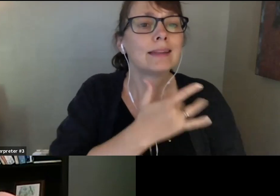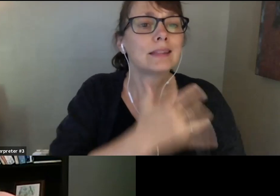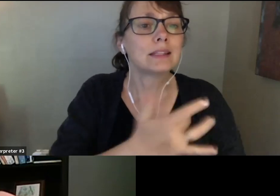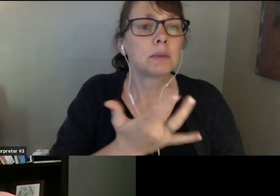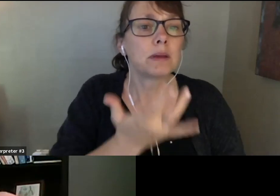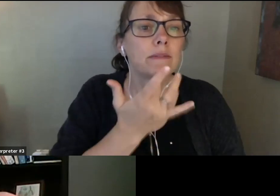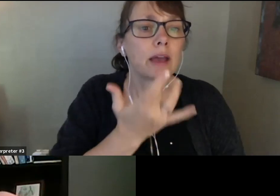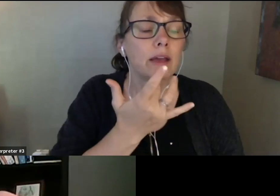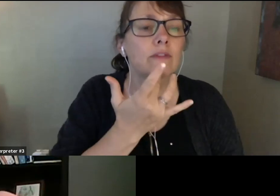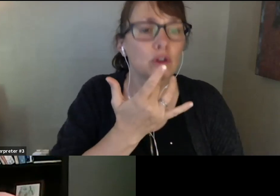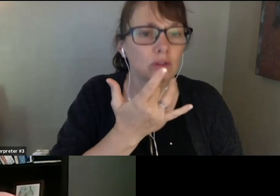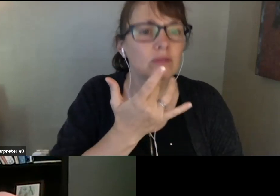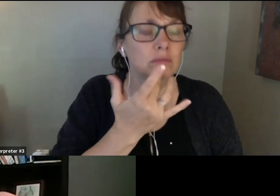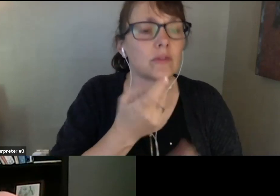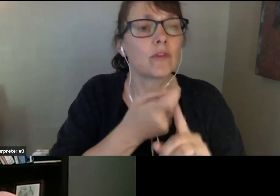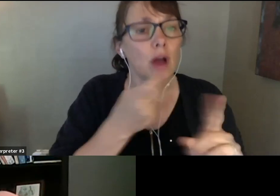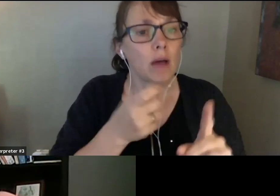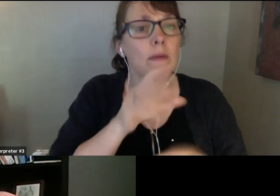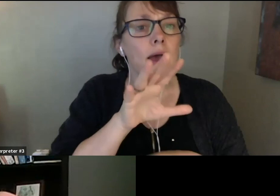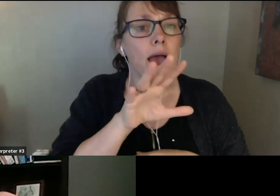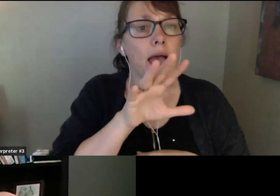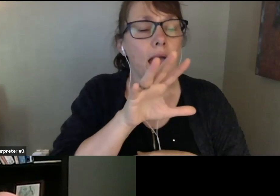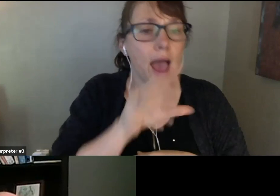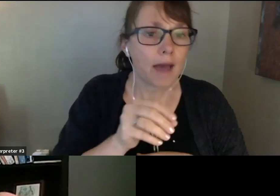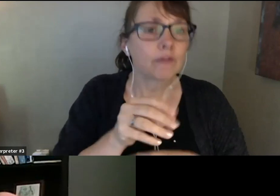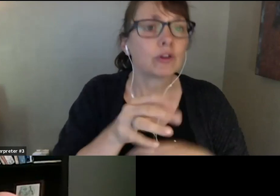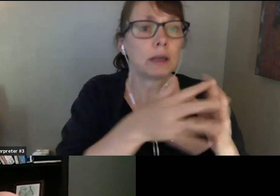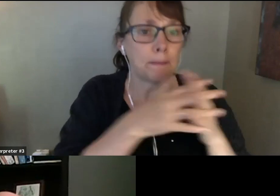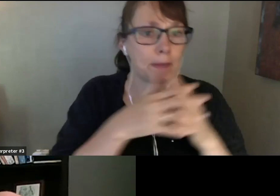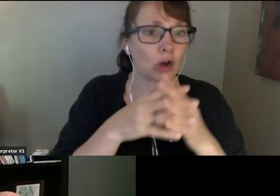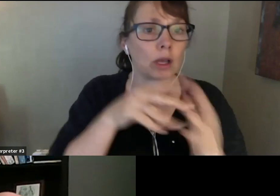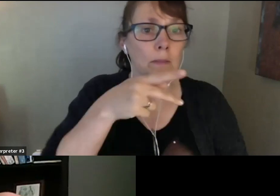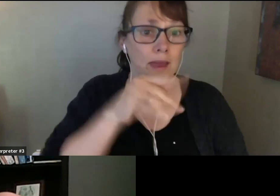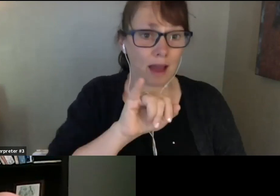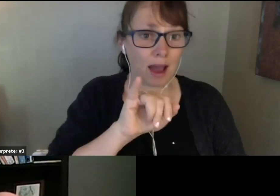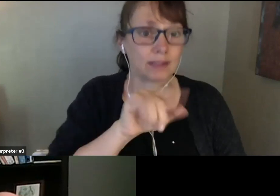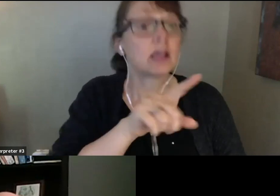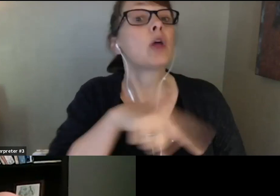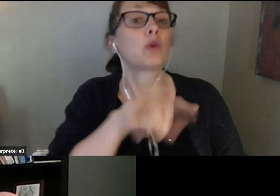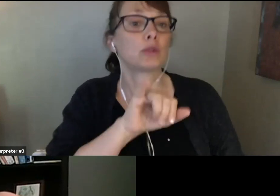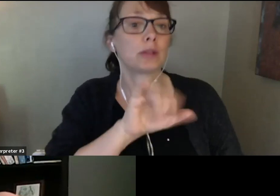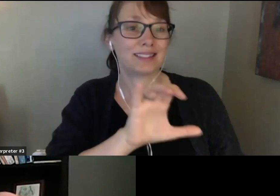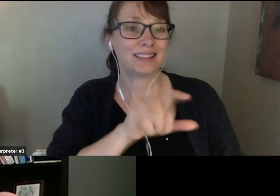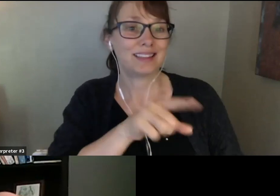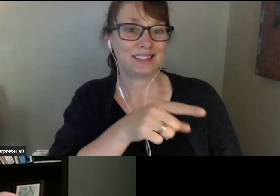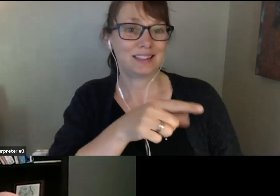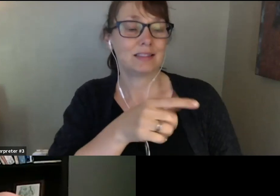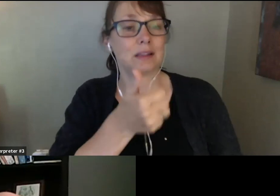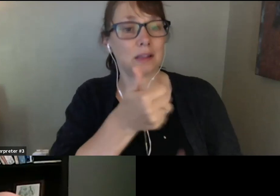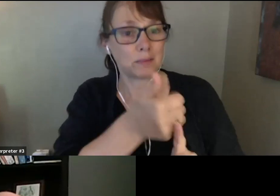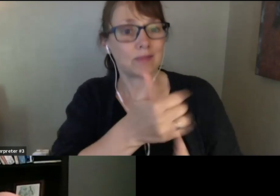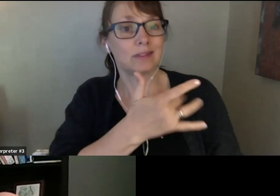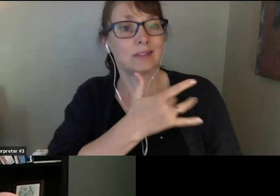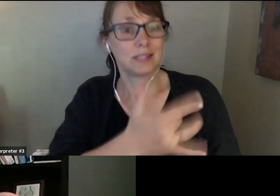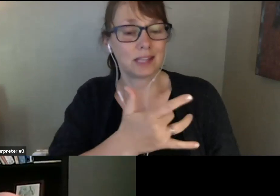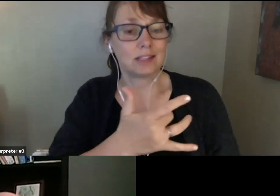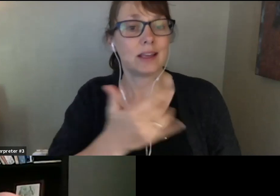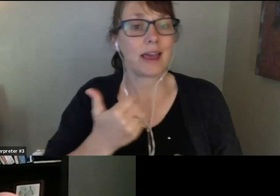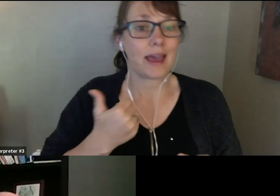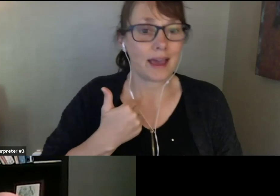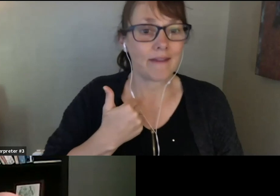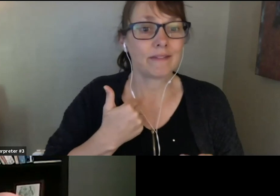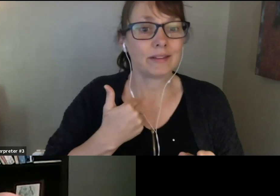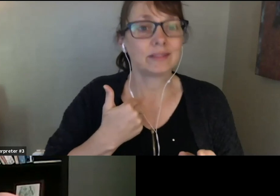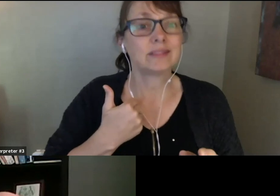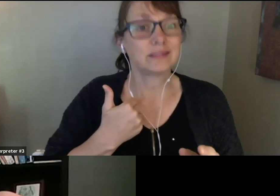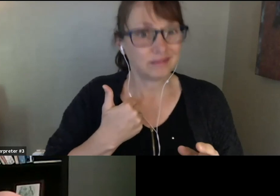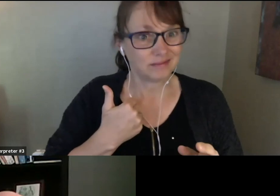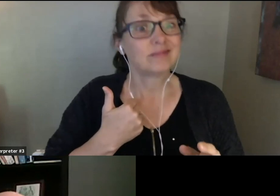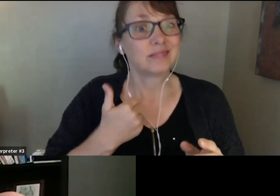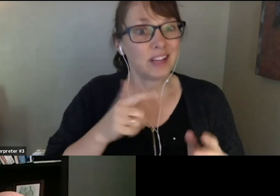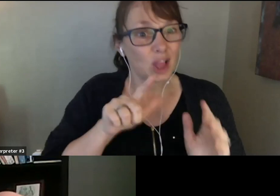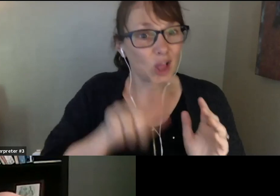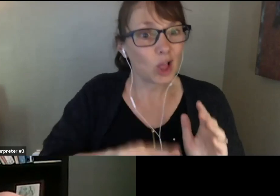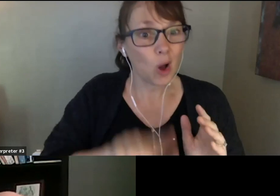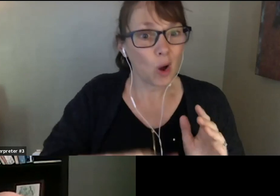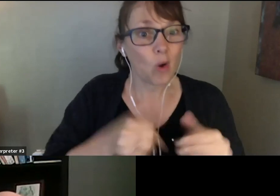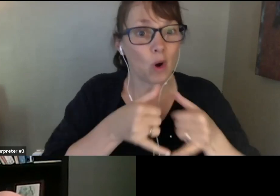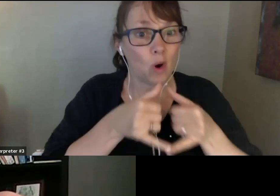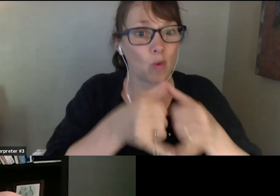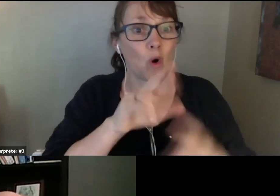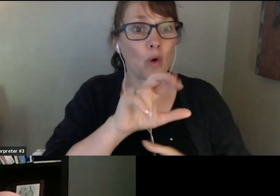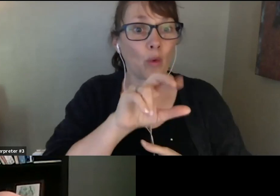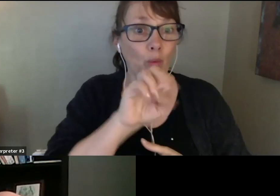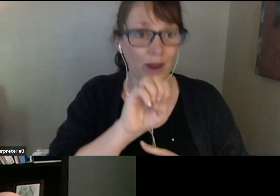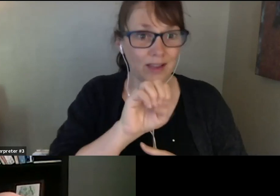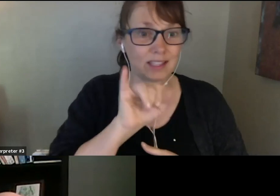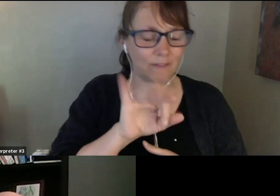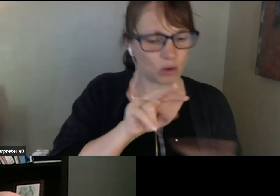PIs, those Institutes tend to have very low award rates. If you just look across NIH,